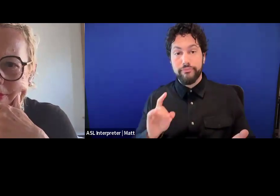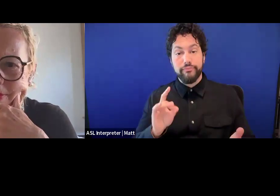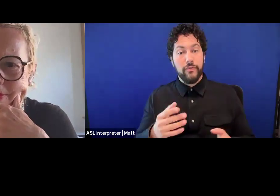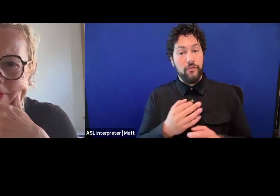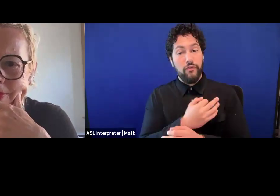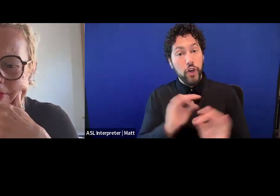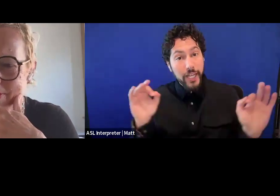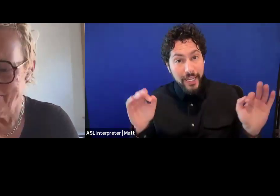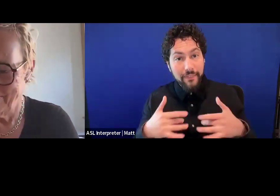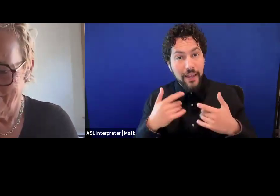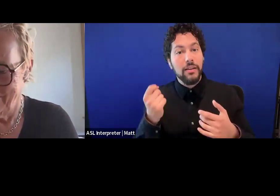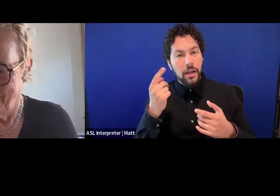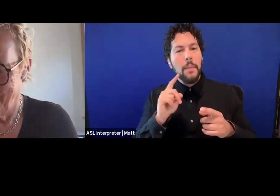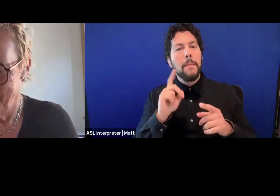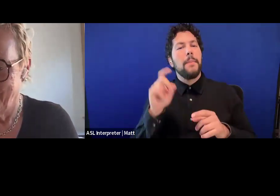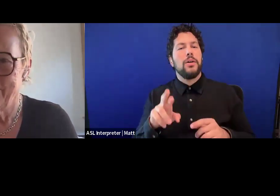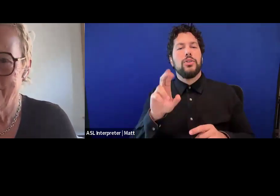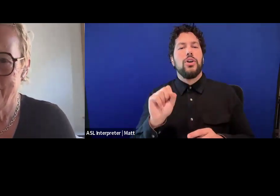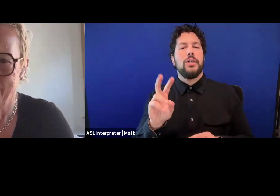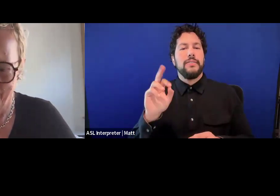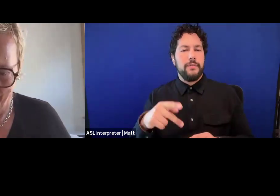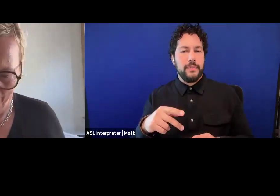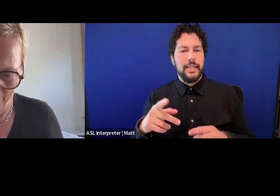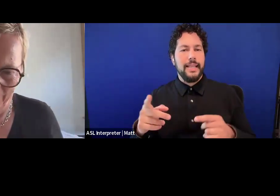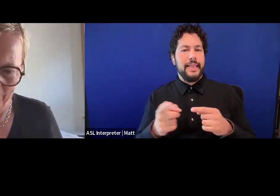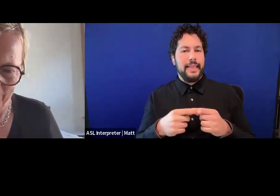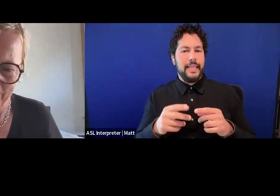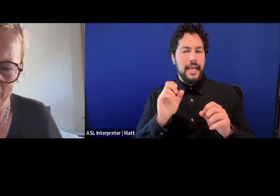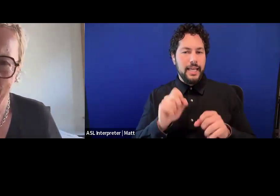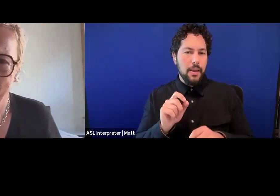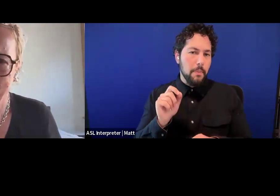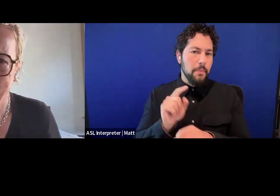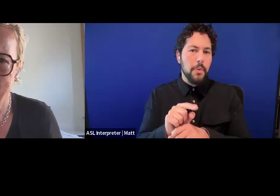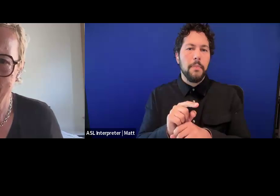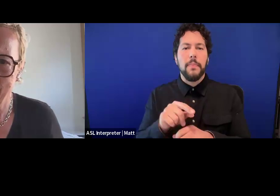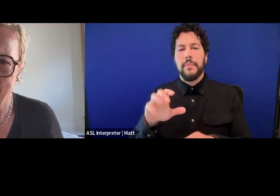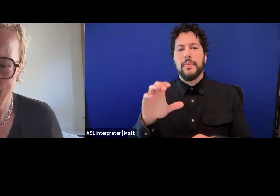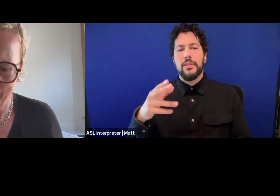Um, and I can share the link to that in this chat.